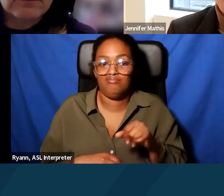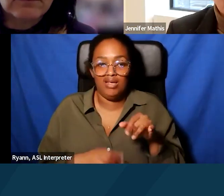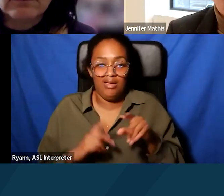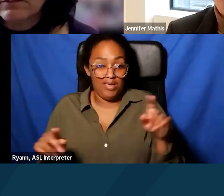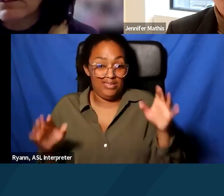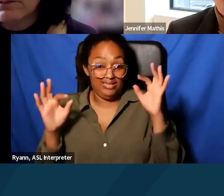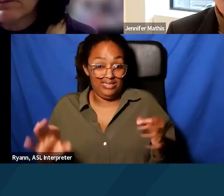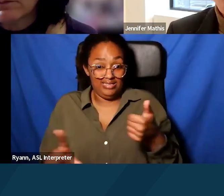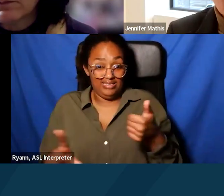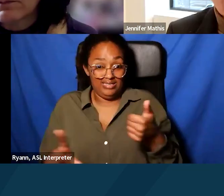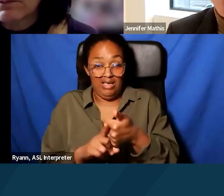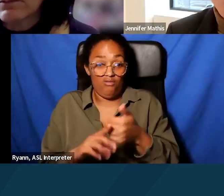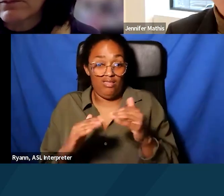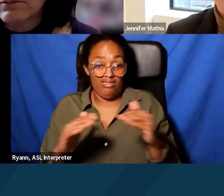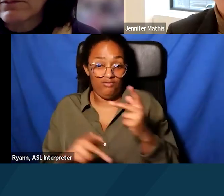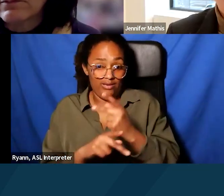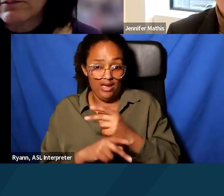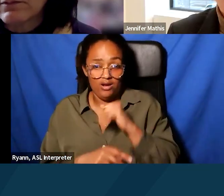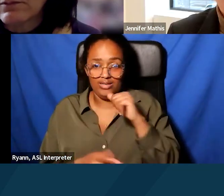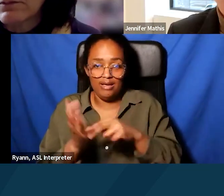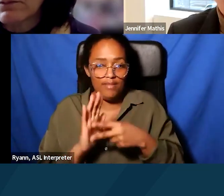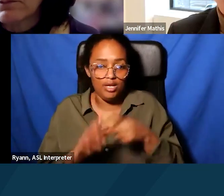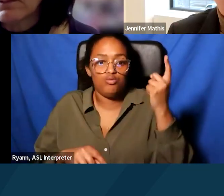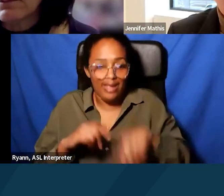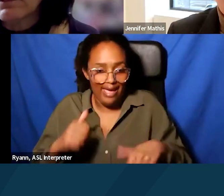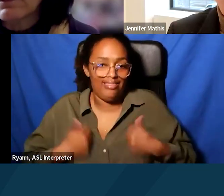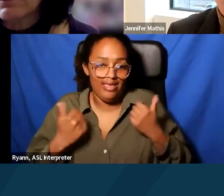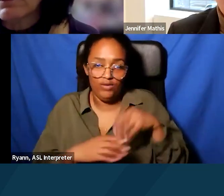is they are for people who actually meet that institutional level of care.